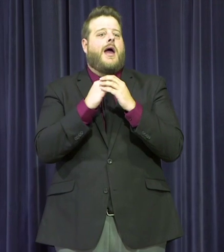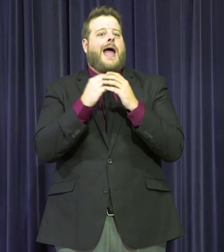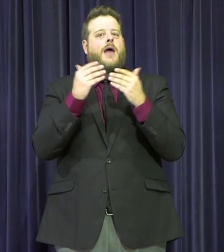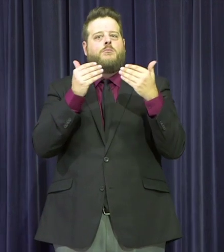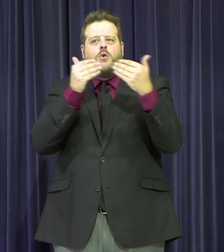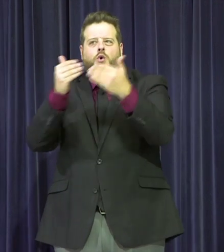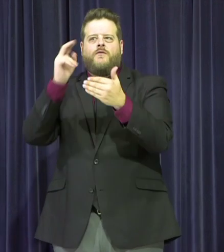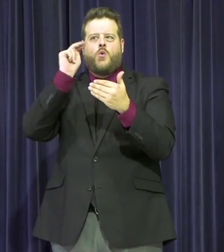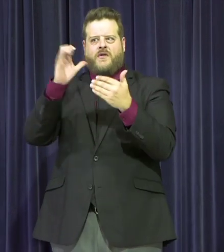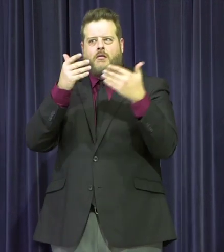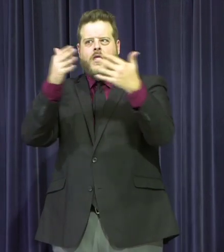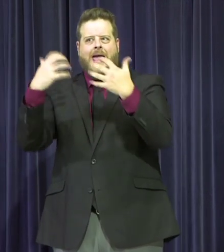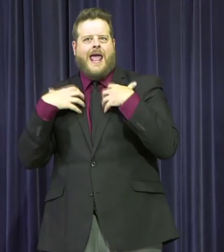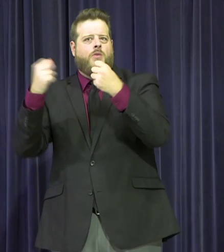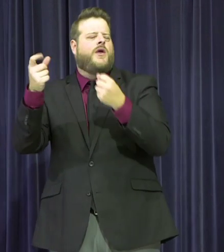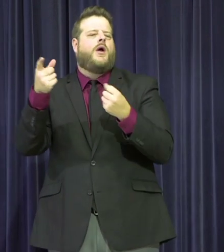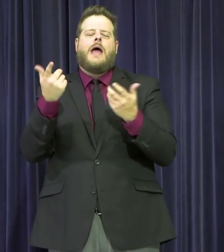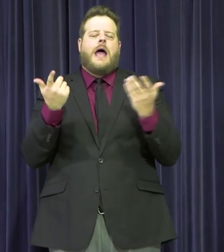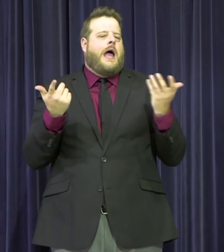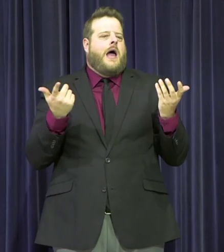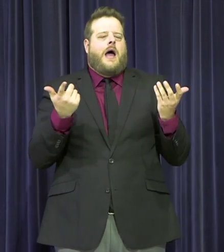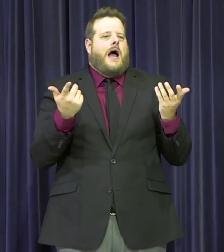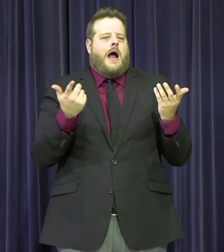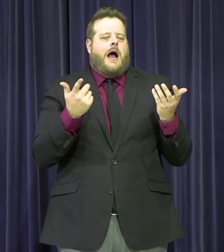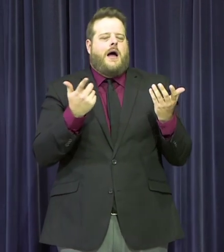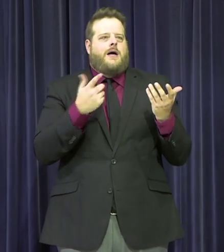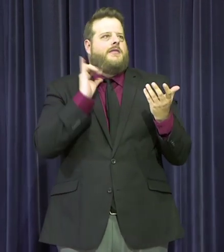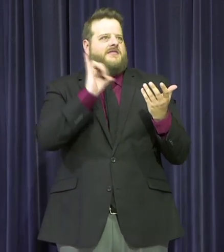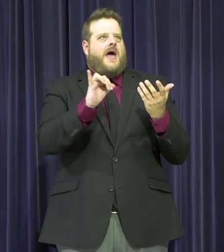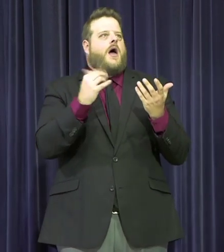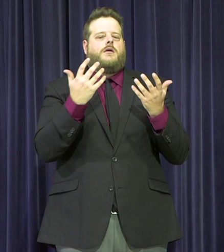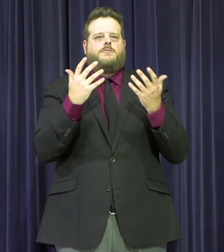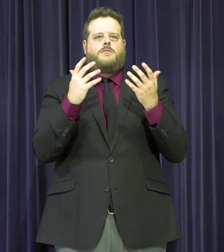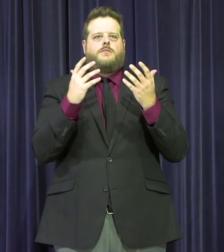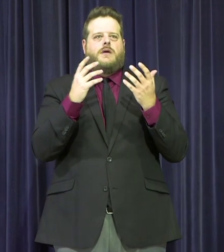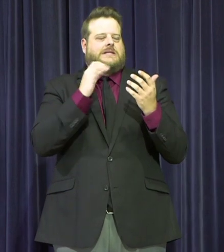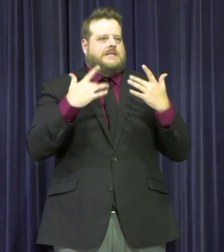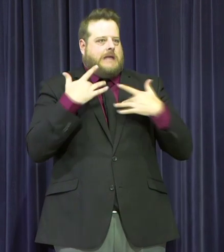that's going to be healthier, I couldn't have thought of any more exciting work that I could possibly be doing.